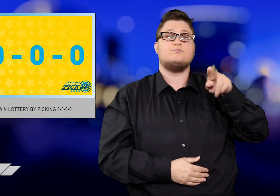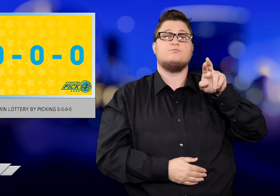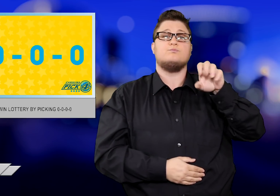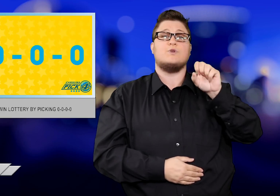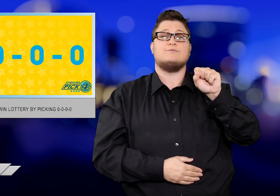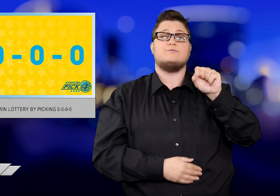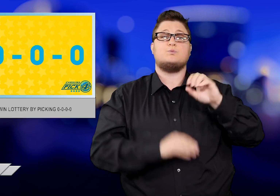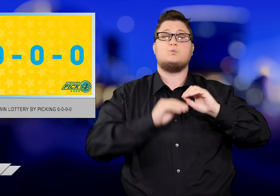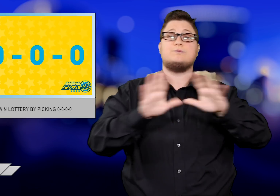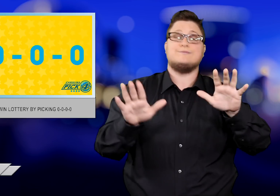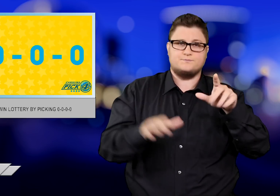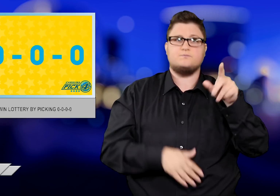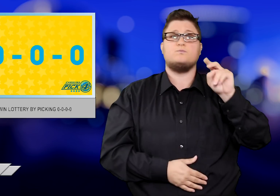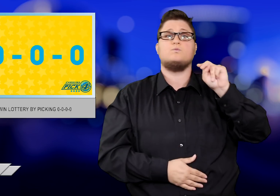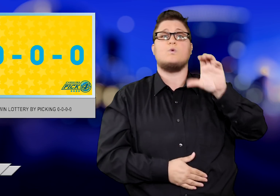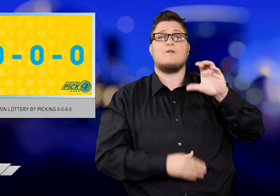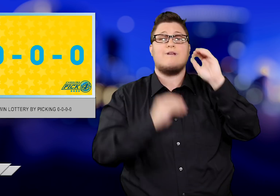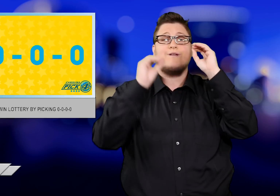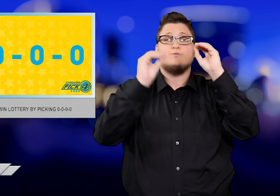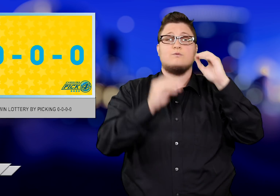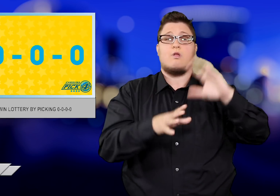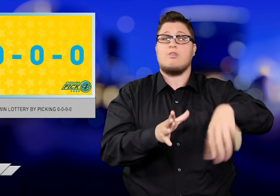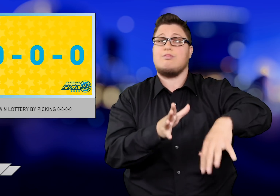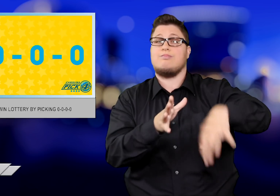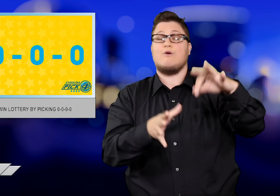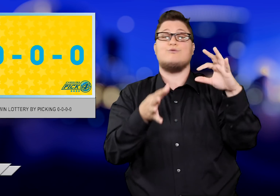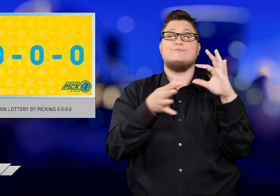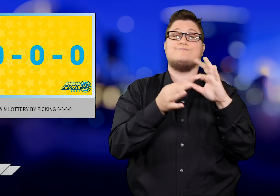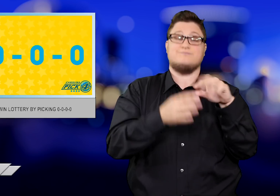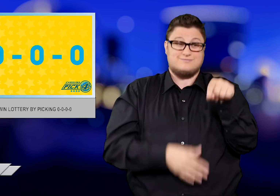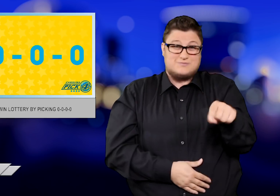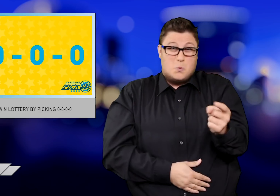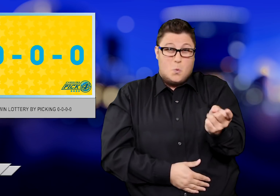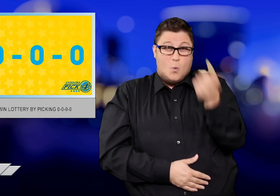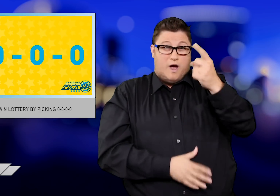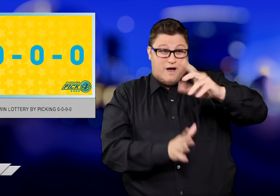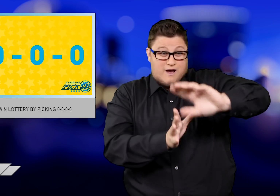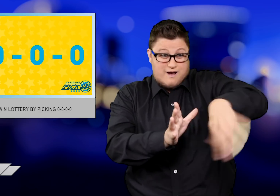The North Carolina education lottery said in a press release that it's the largest ever